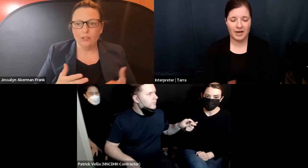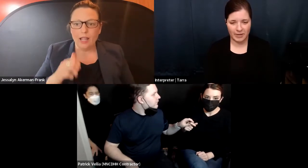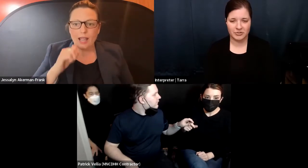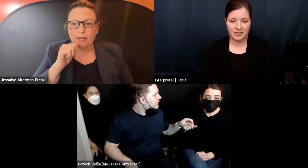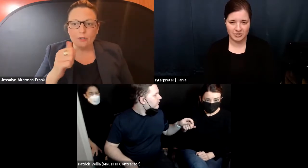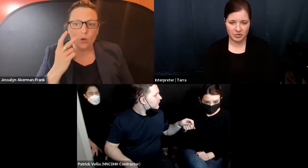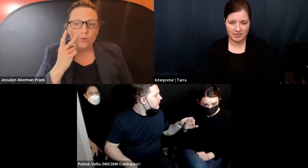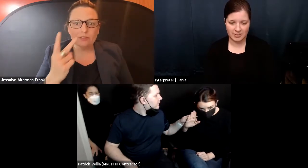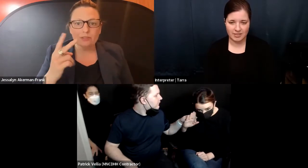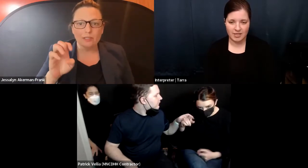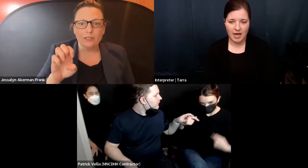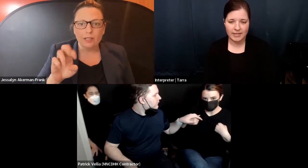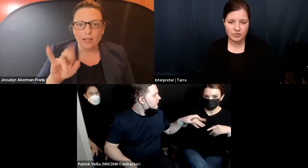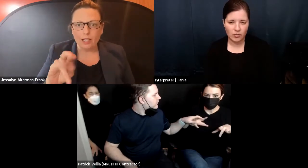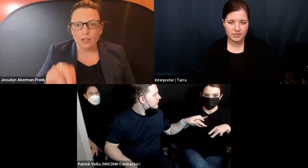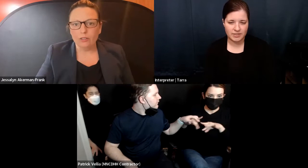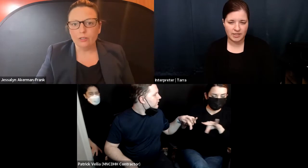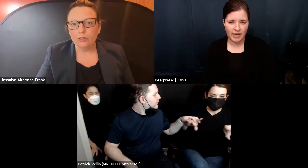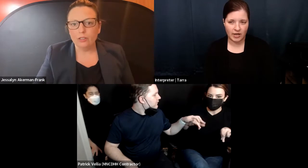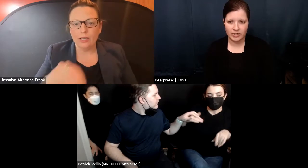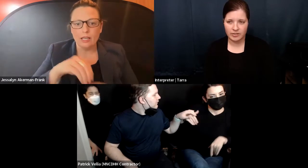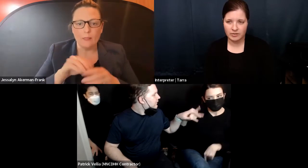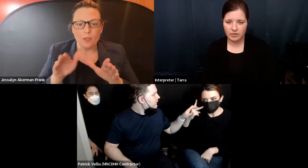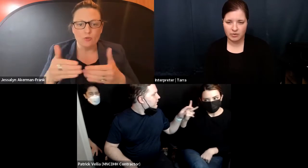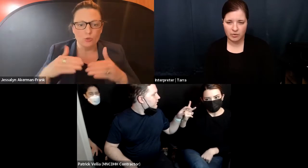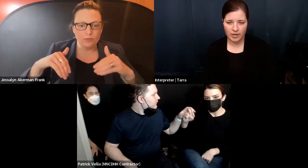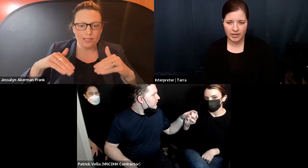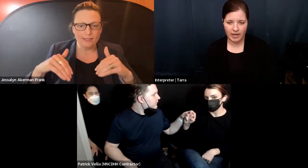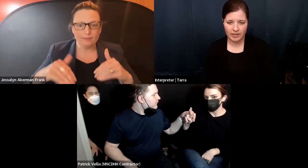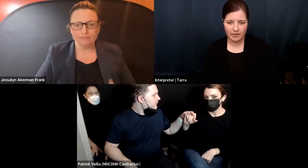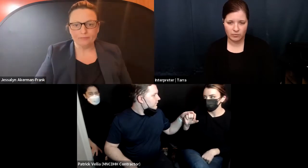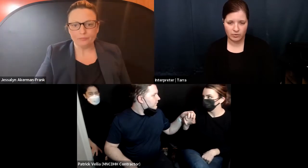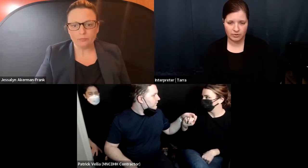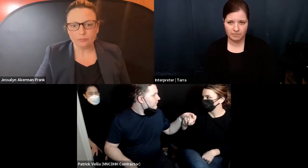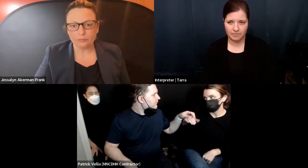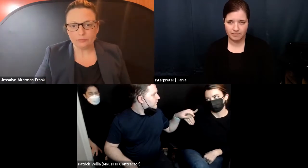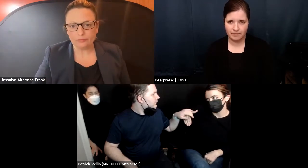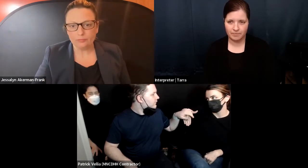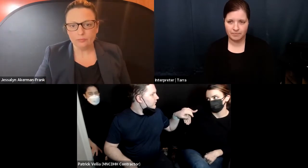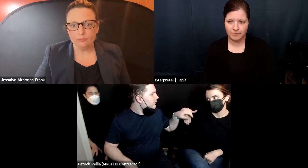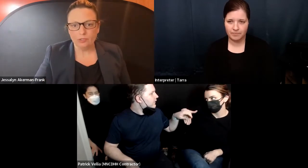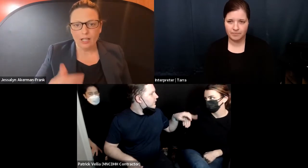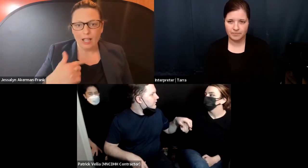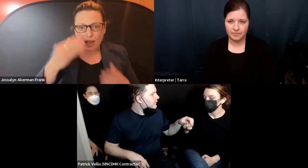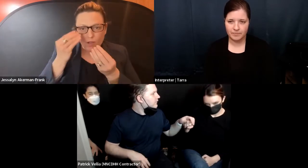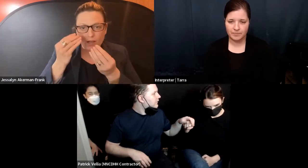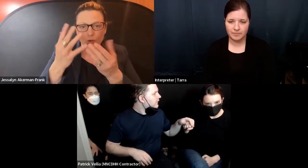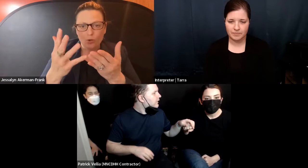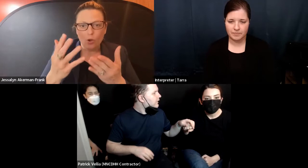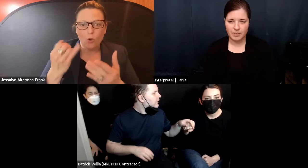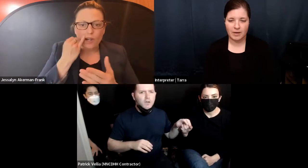And, so, -- Jessalyn: Hi, Patrick. This is Jessalyn.